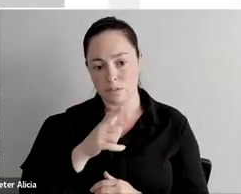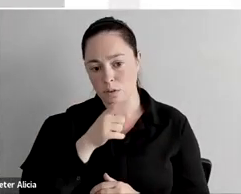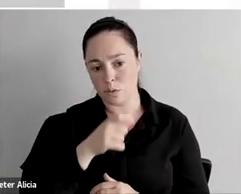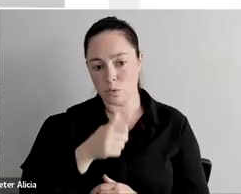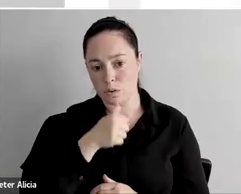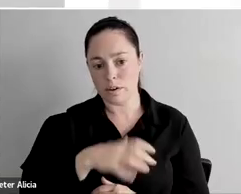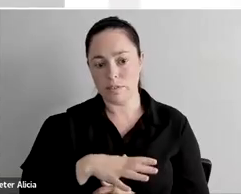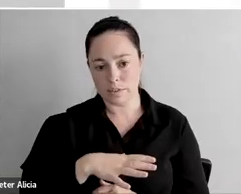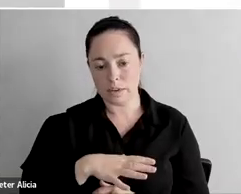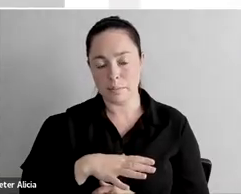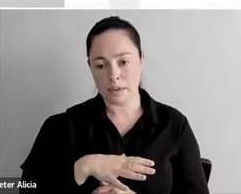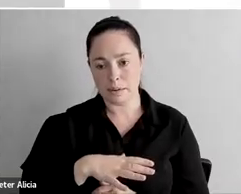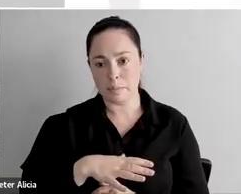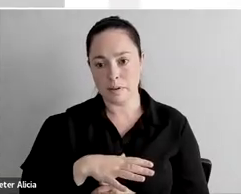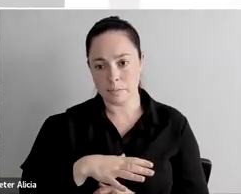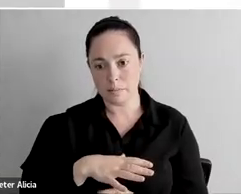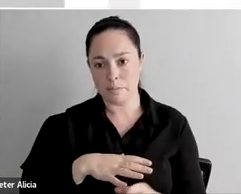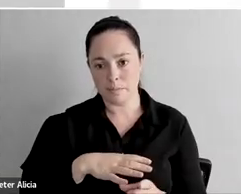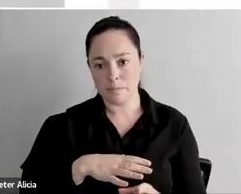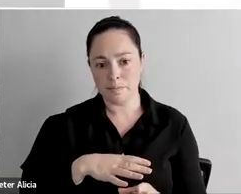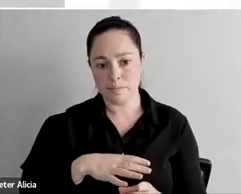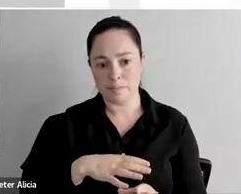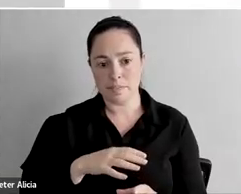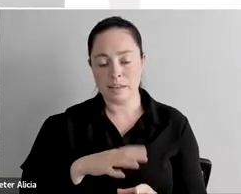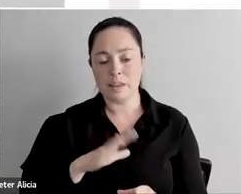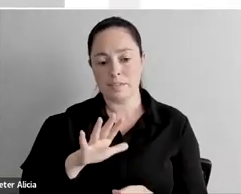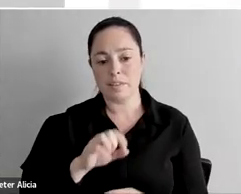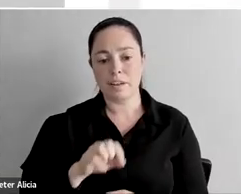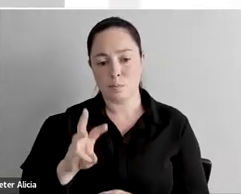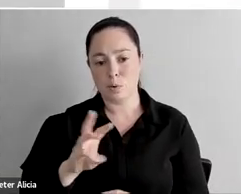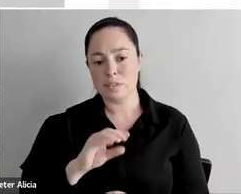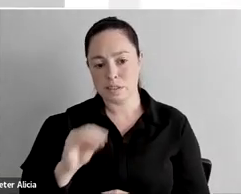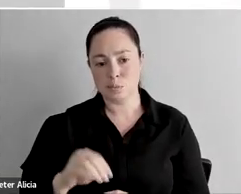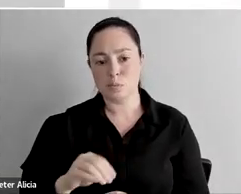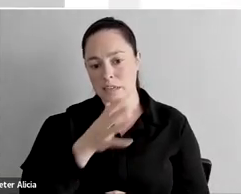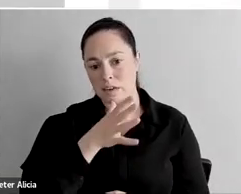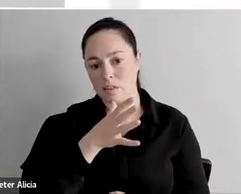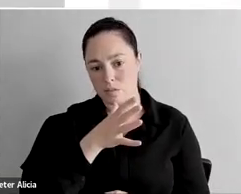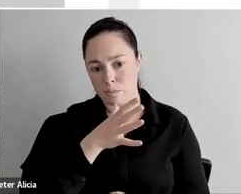This is an important